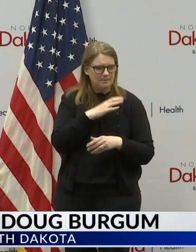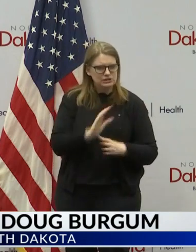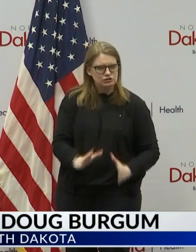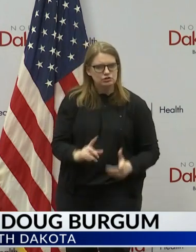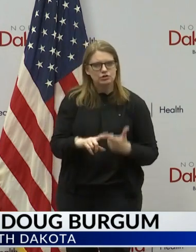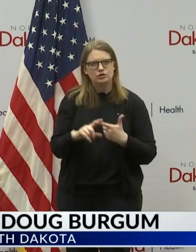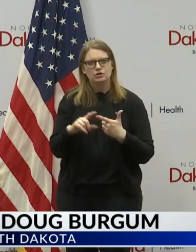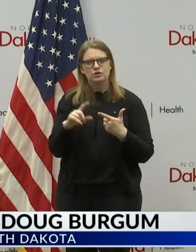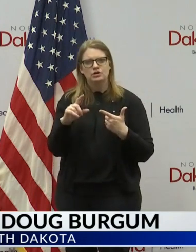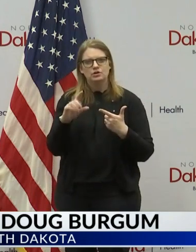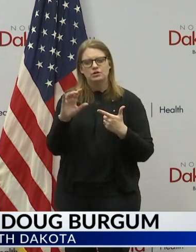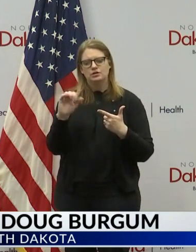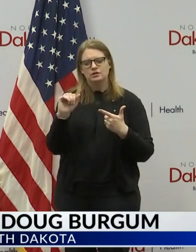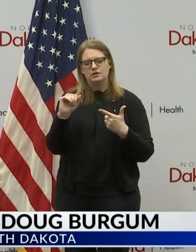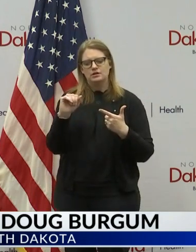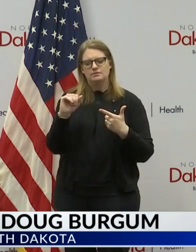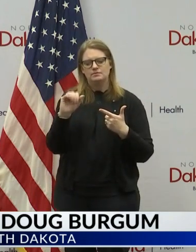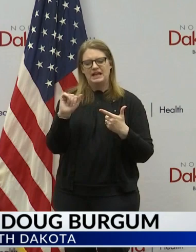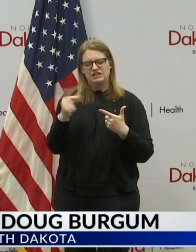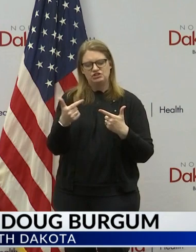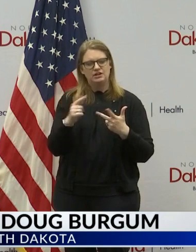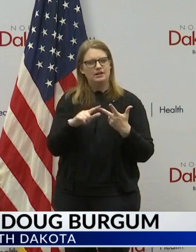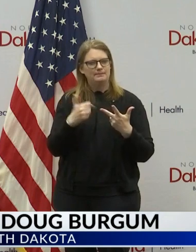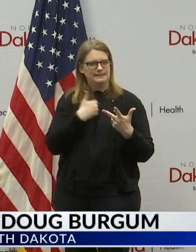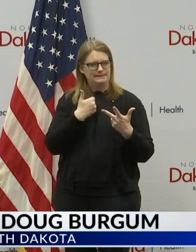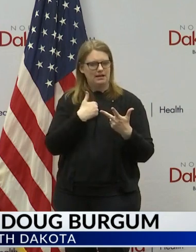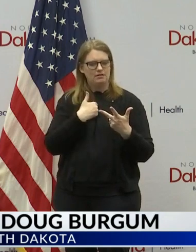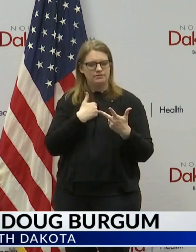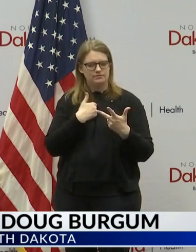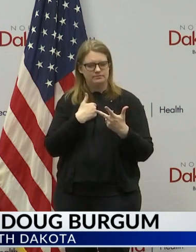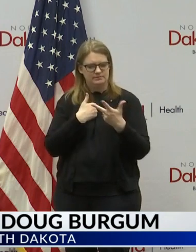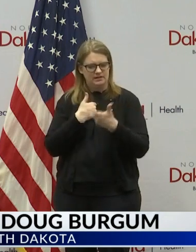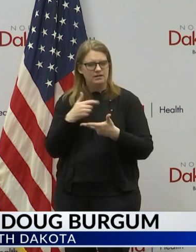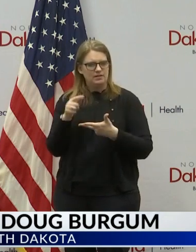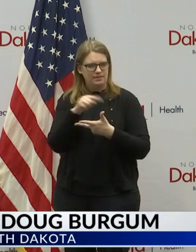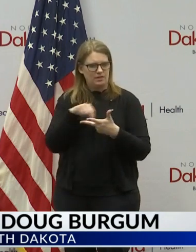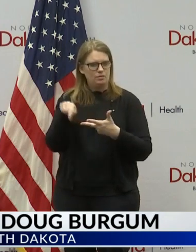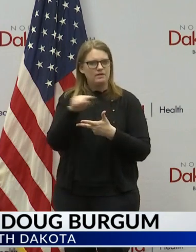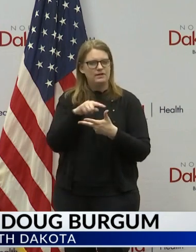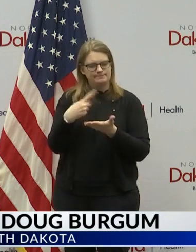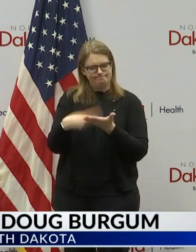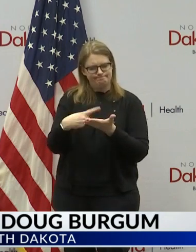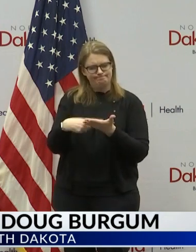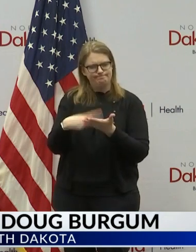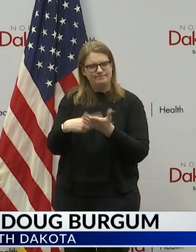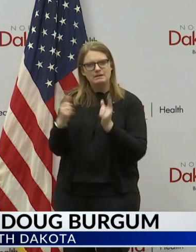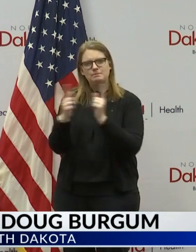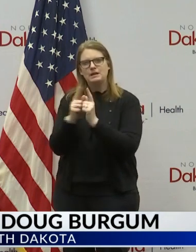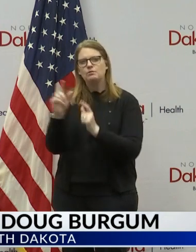WE WILL HAVE A MEETING WITH THE AG COMMISSIONER AND THE ATTORNEY GENERAL AND MYSELF,